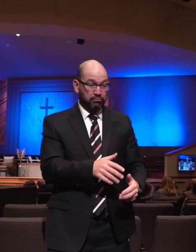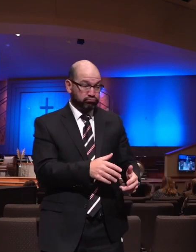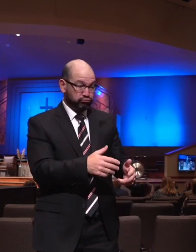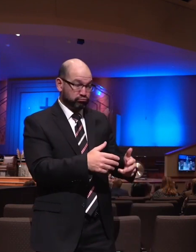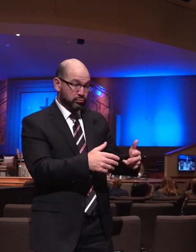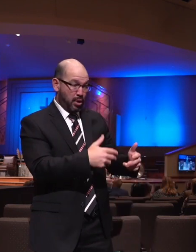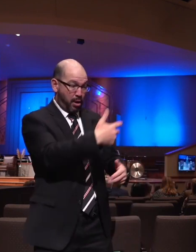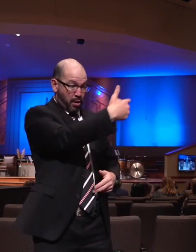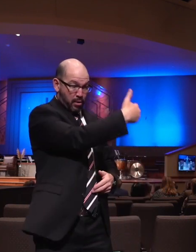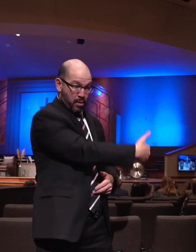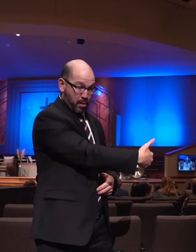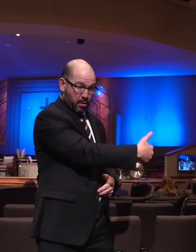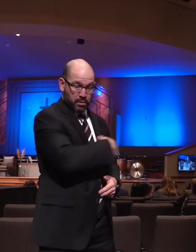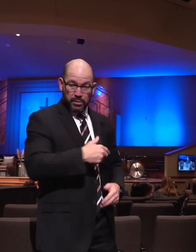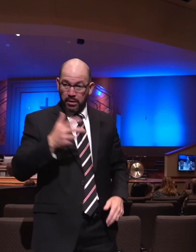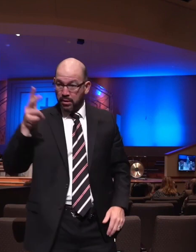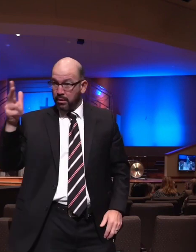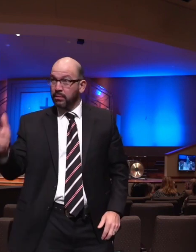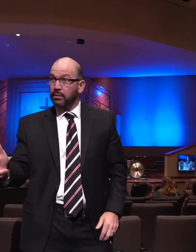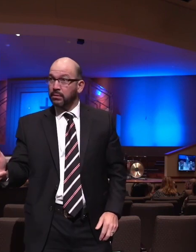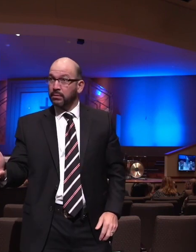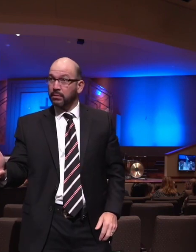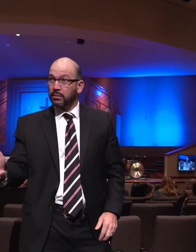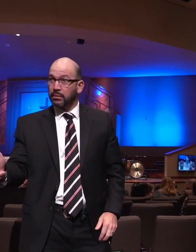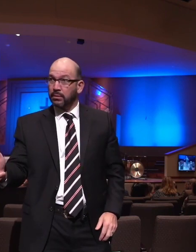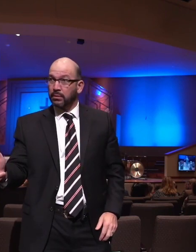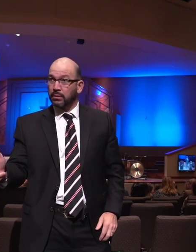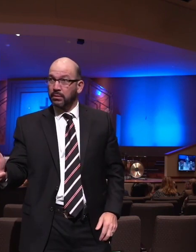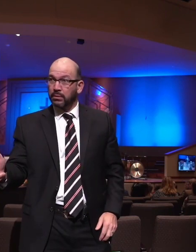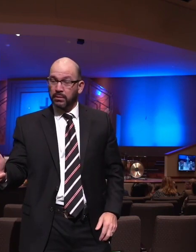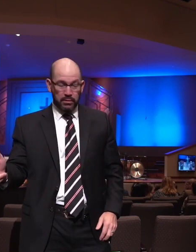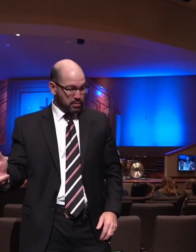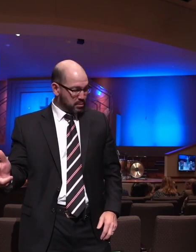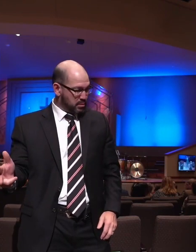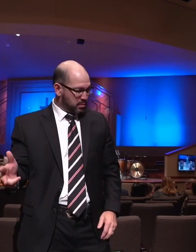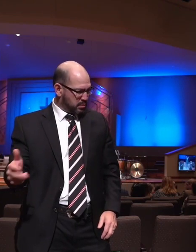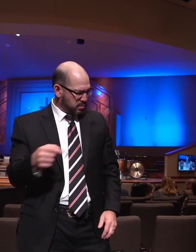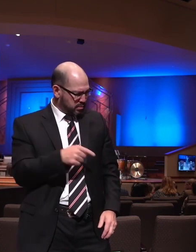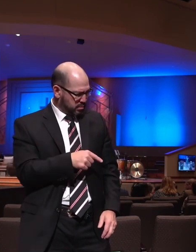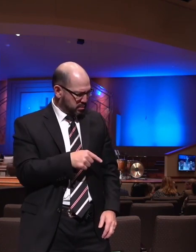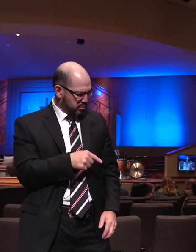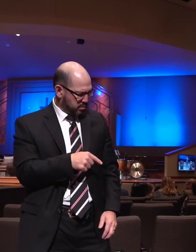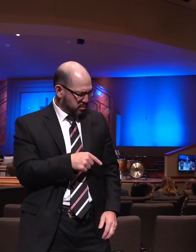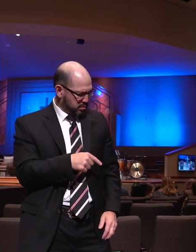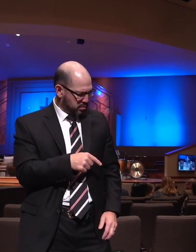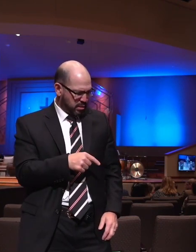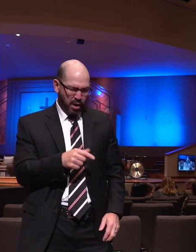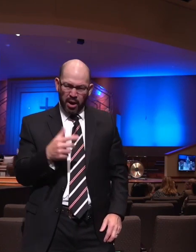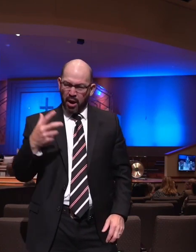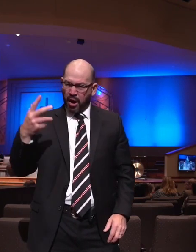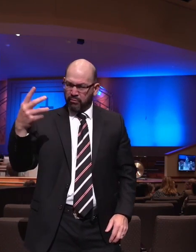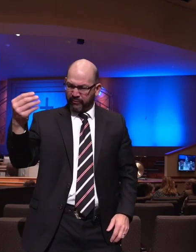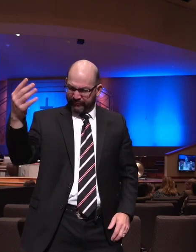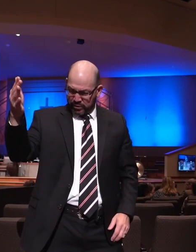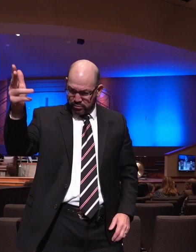way over here where I pulled off because I'm going the other way so I'm on the other side and I'm all the way through the intersection